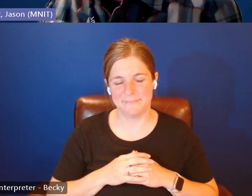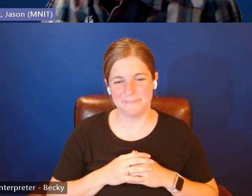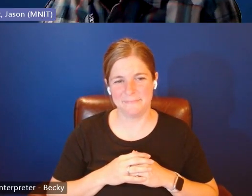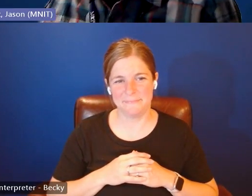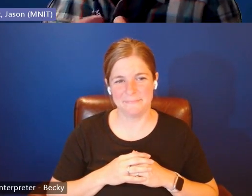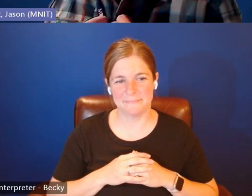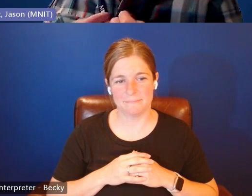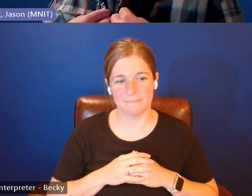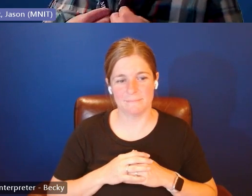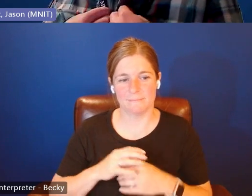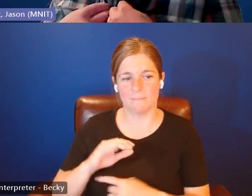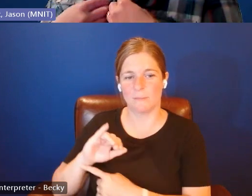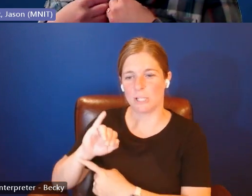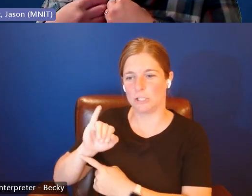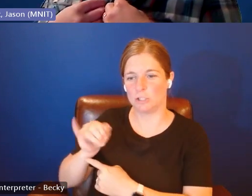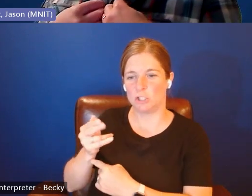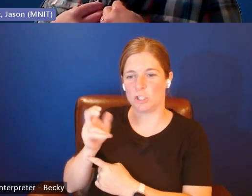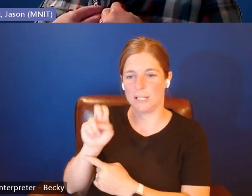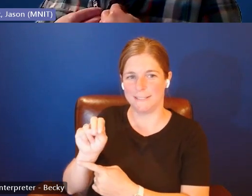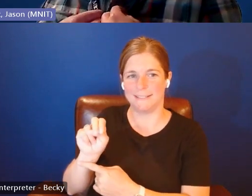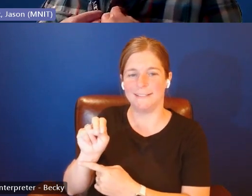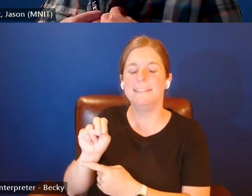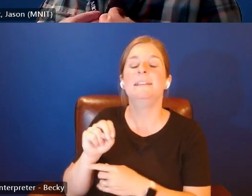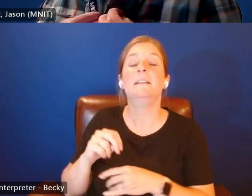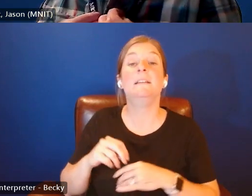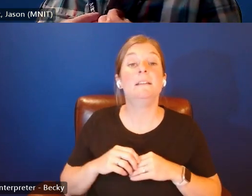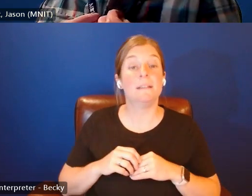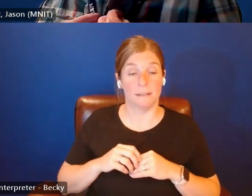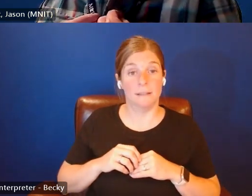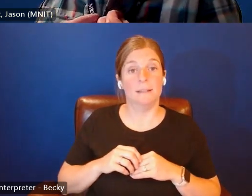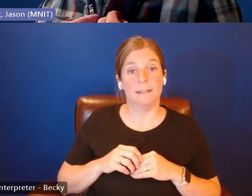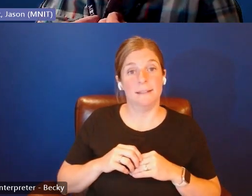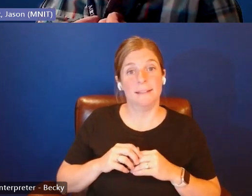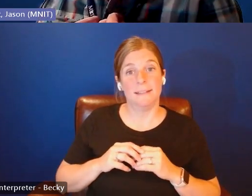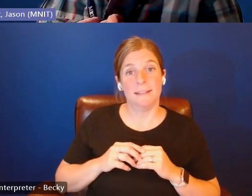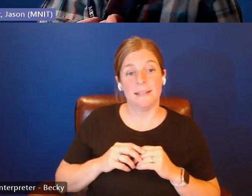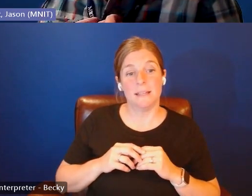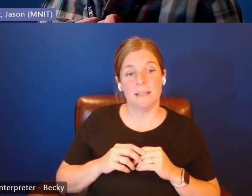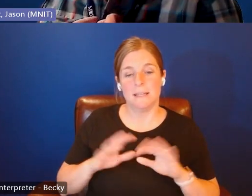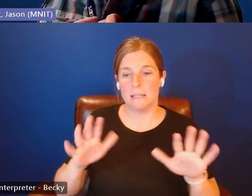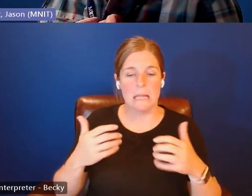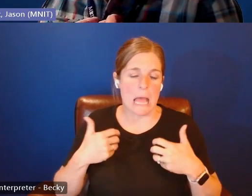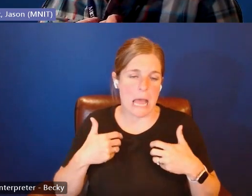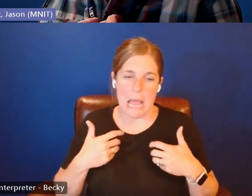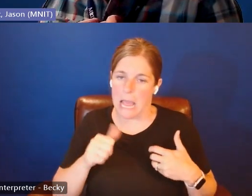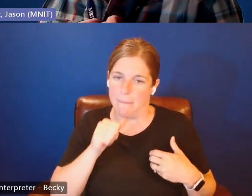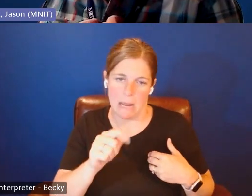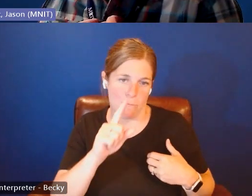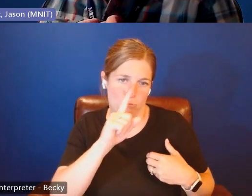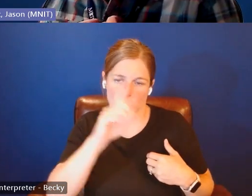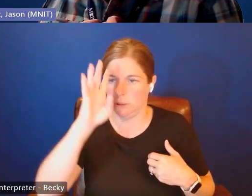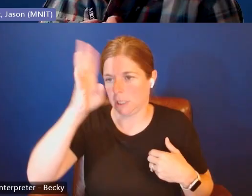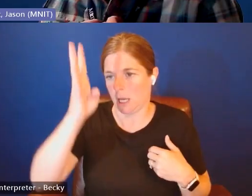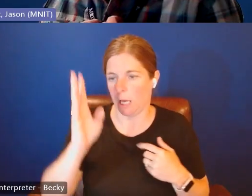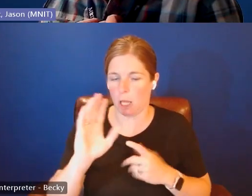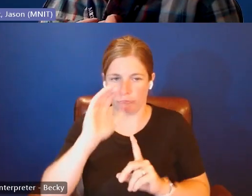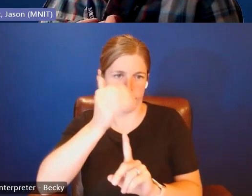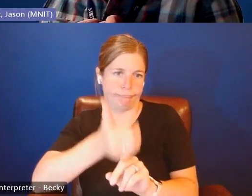So my primary, and I don't want to pretend to be an expert on accessibility on the web,